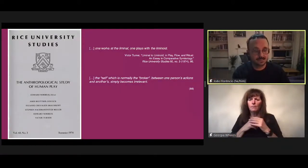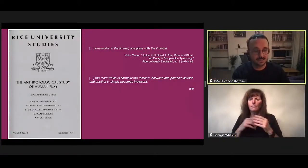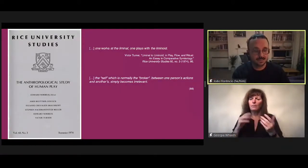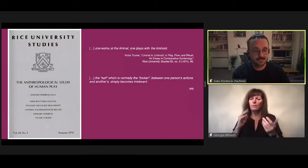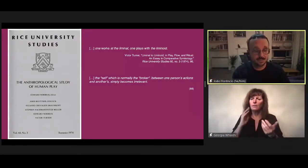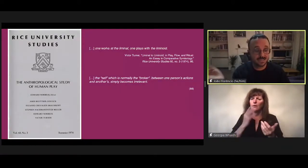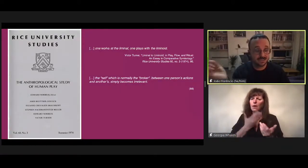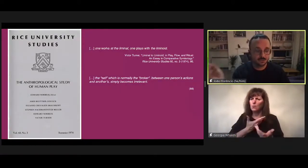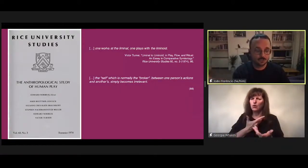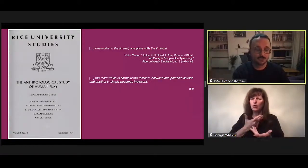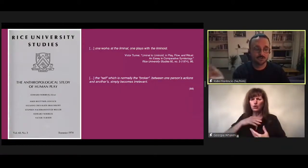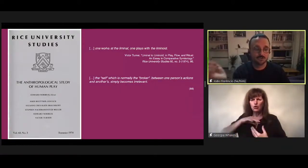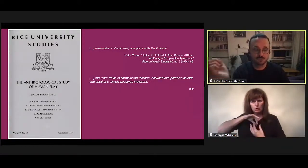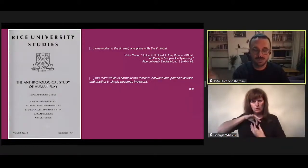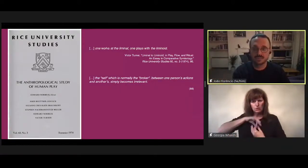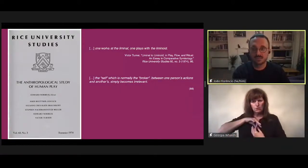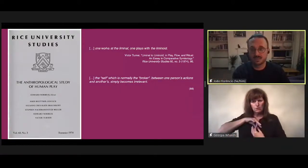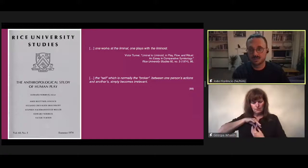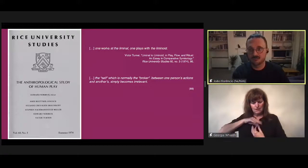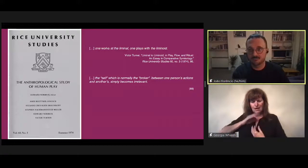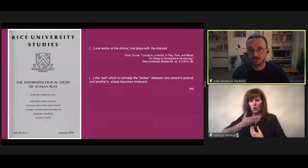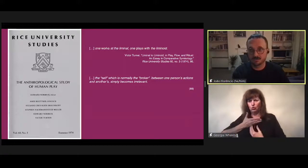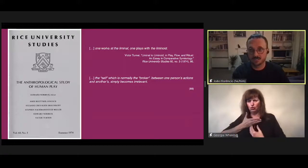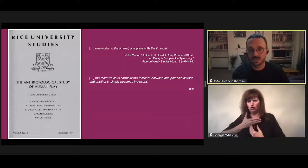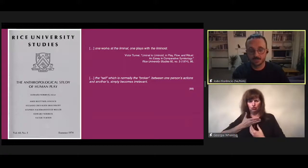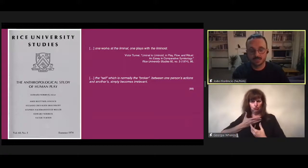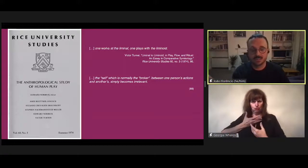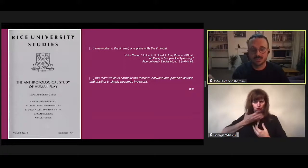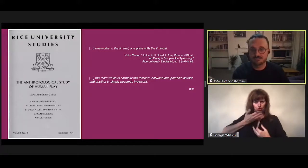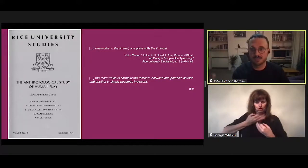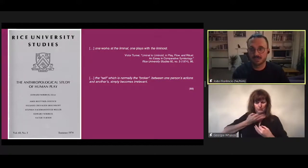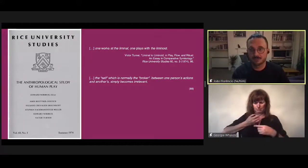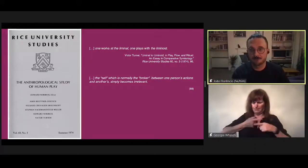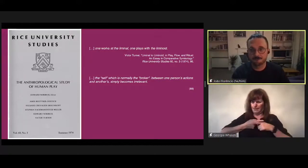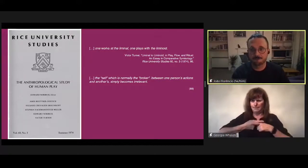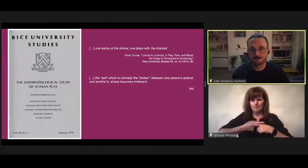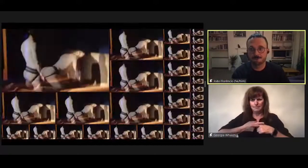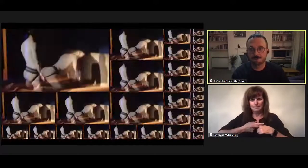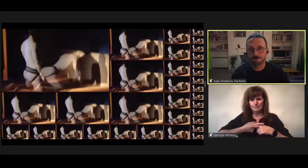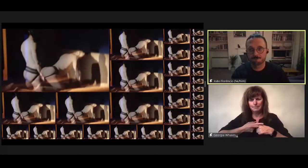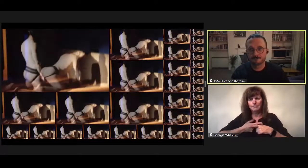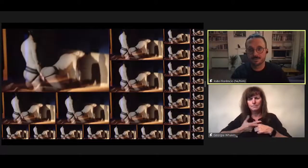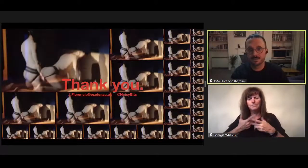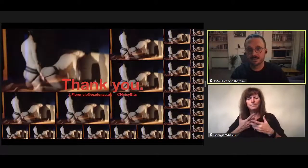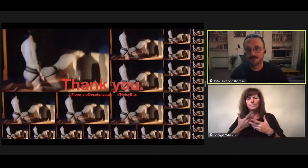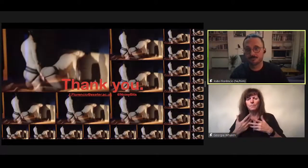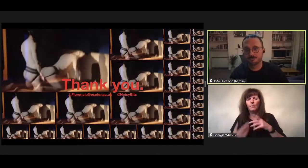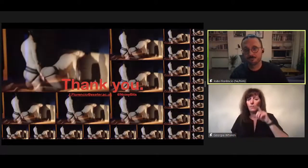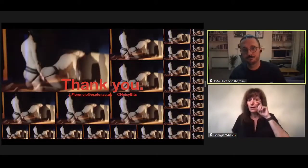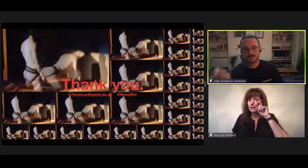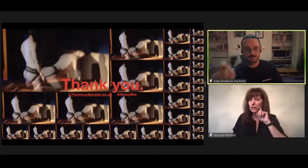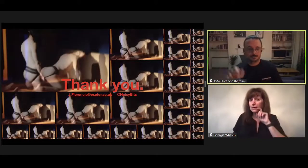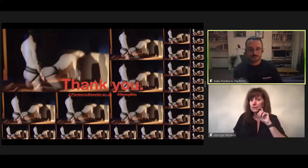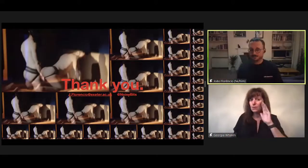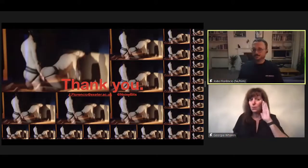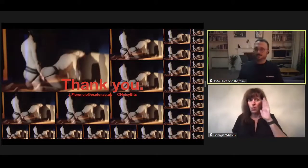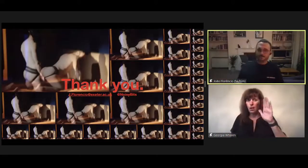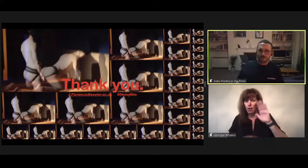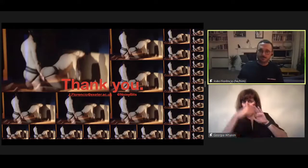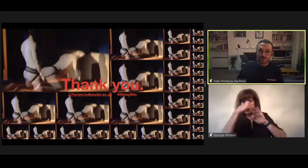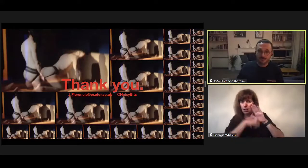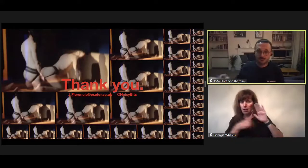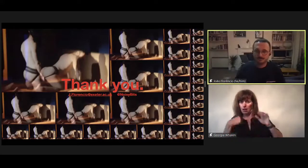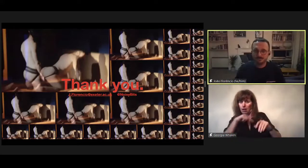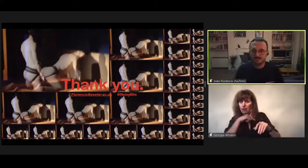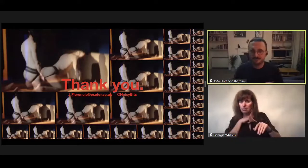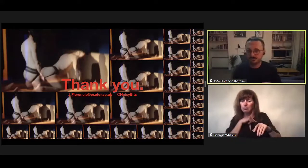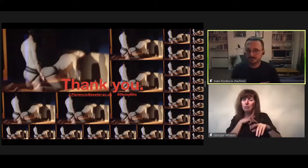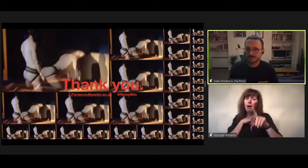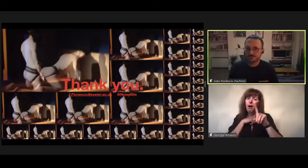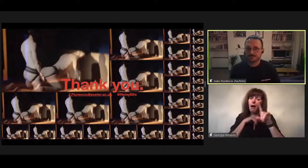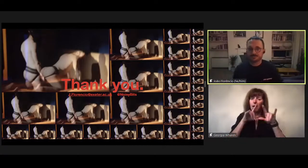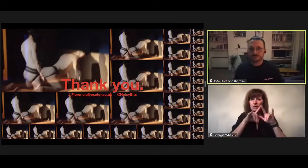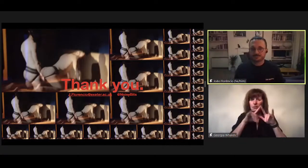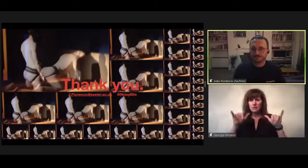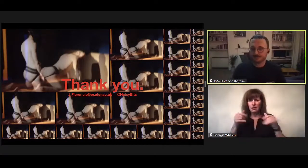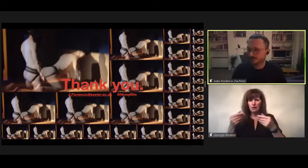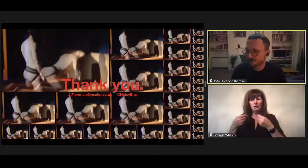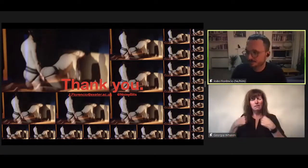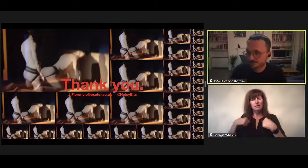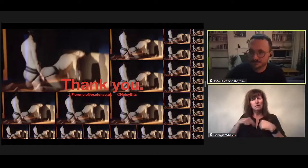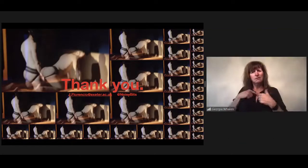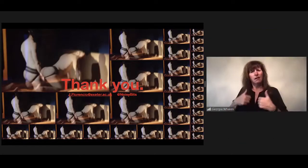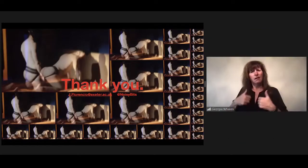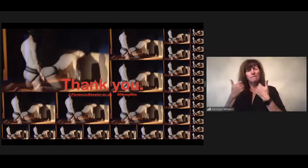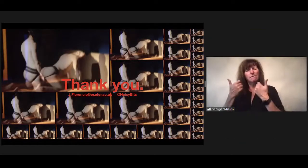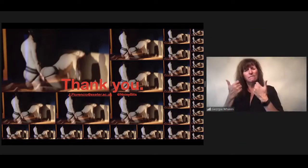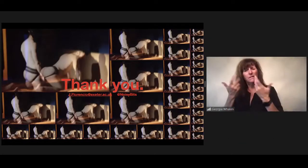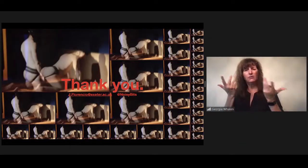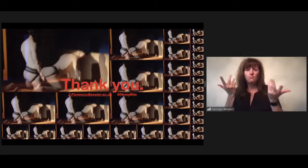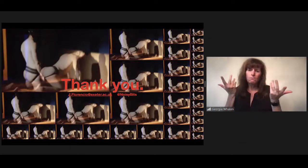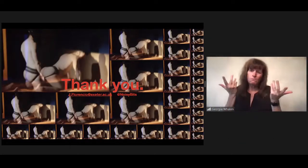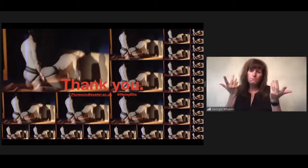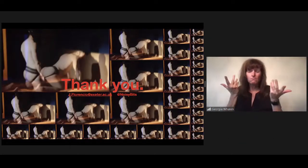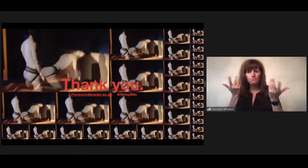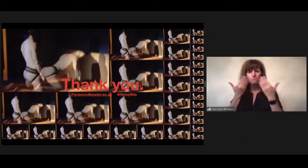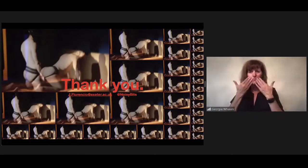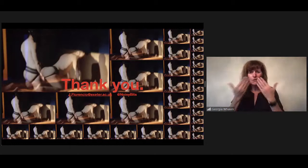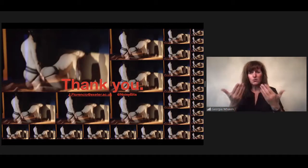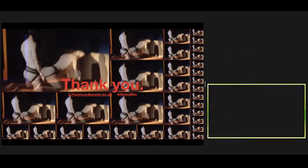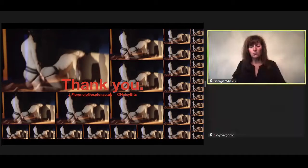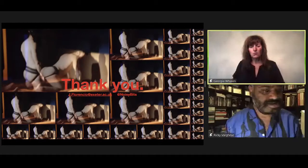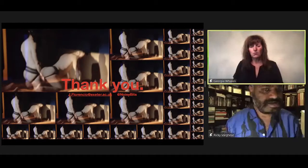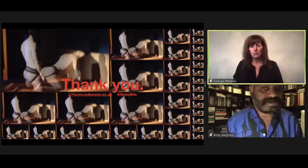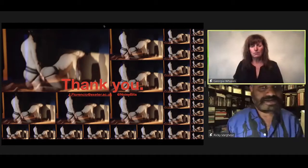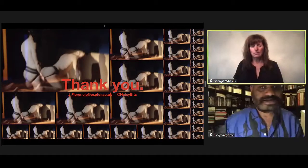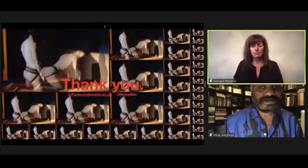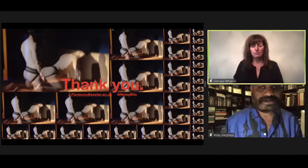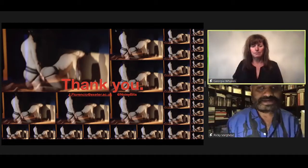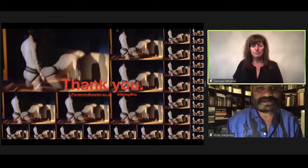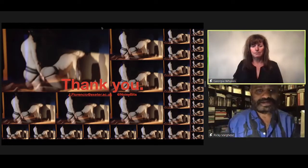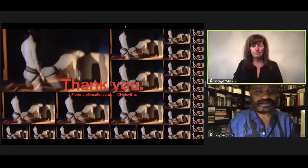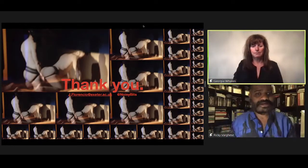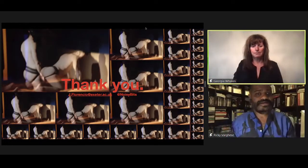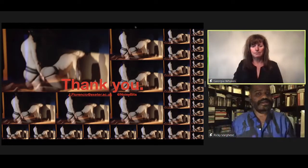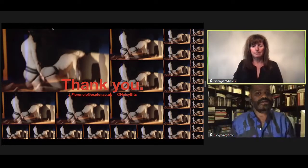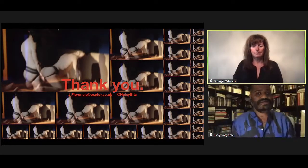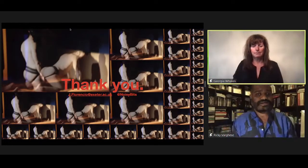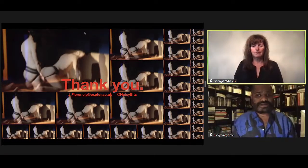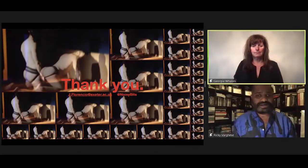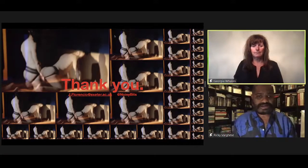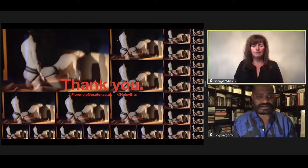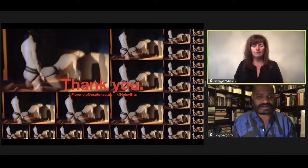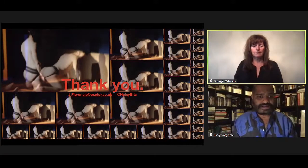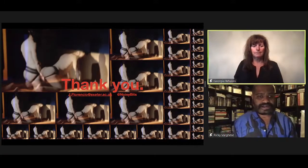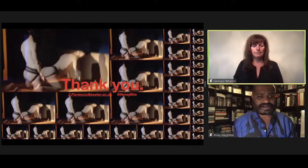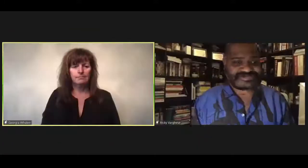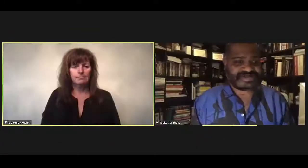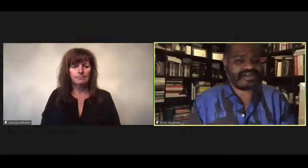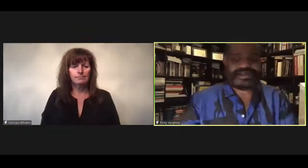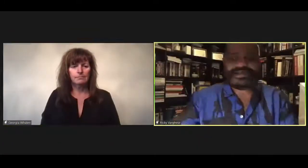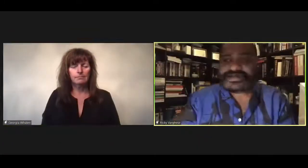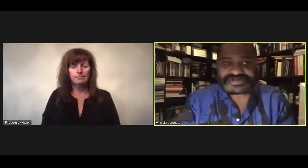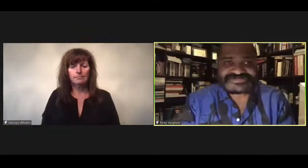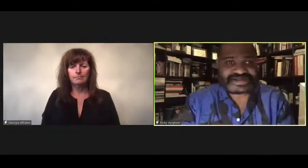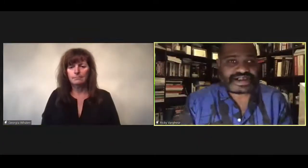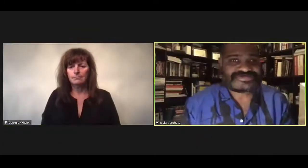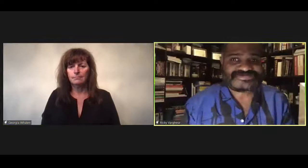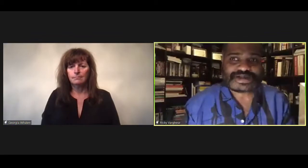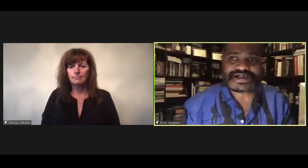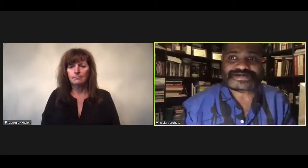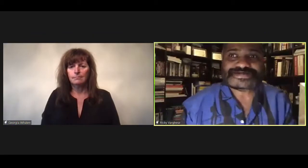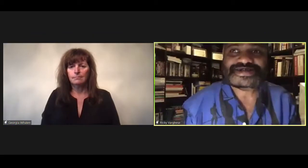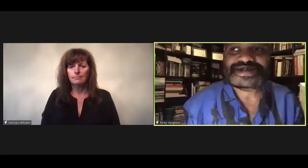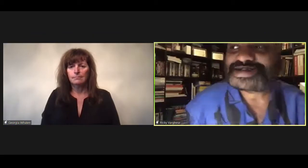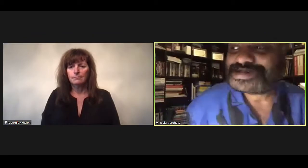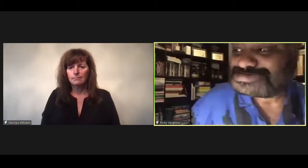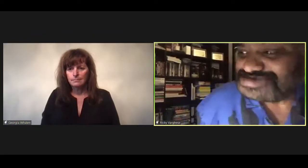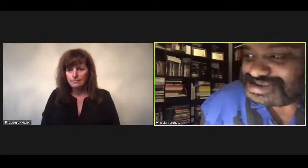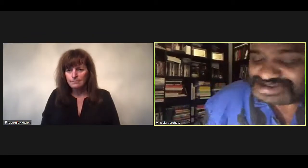It is an additive process, that opens us up against frequencies of affective existnece.